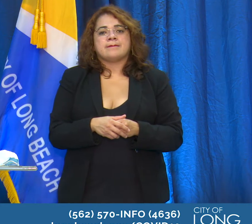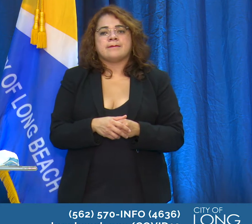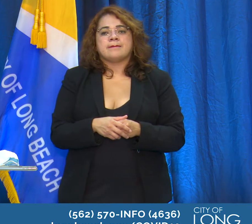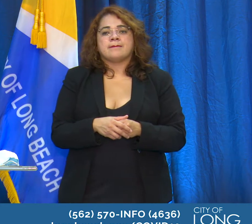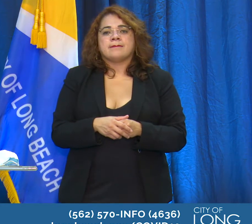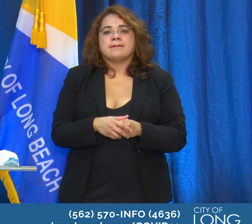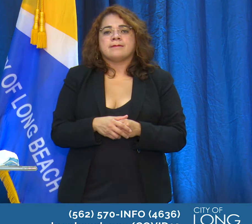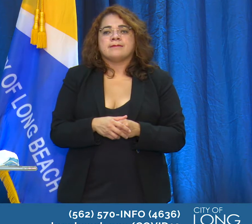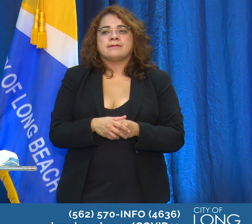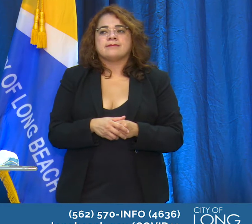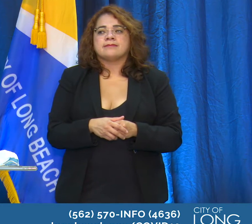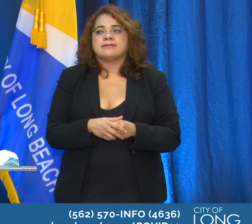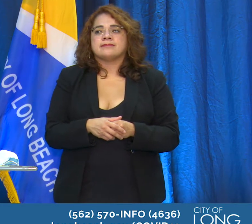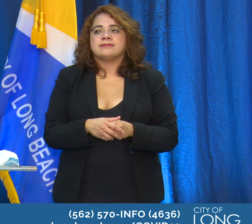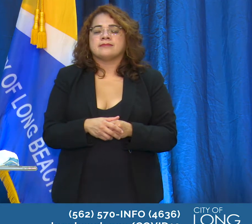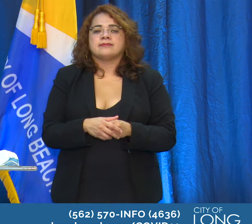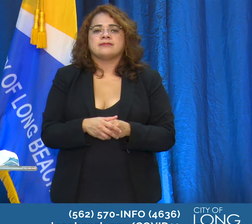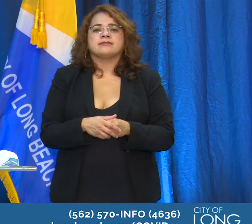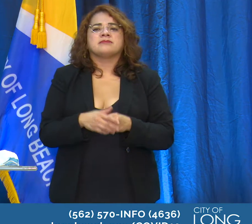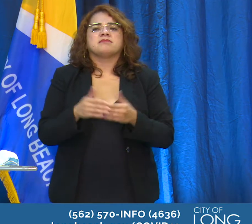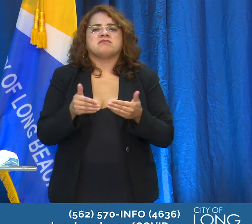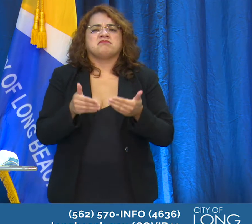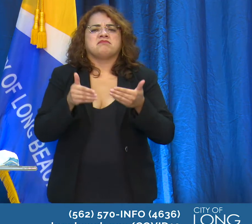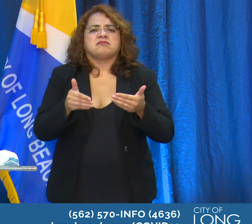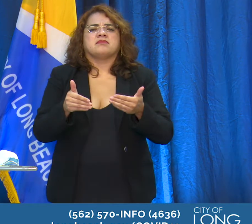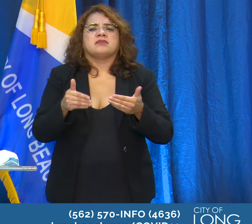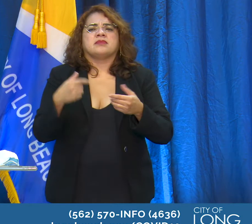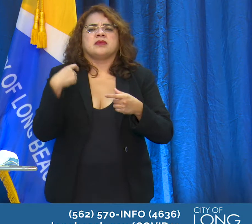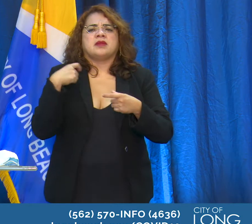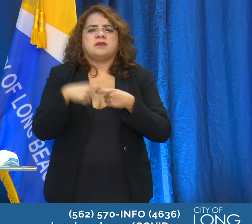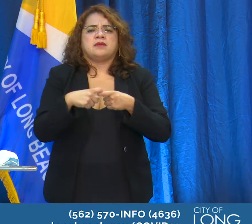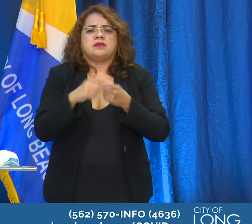Okay, we're going to go ahead and move on to Spanish translation,